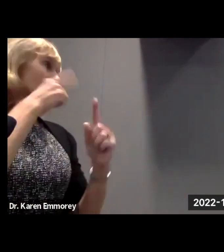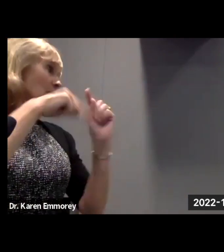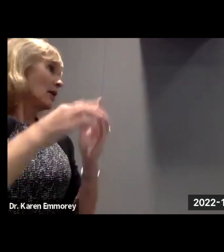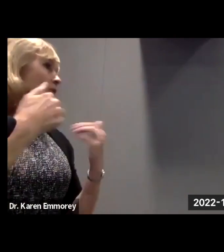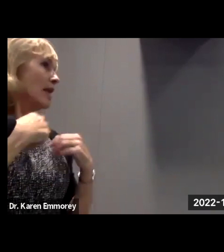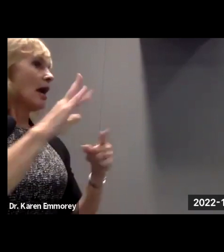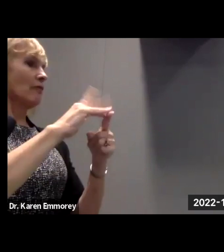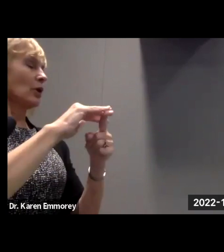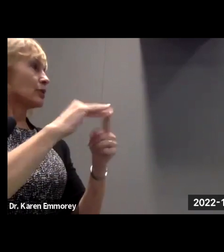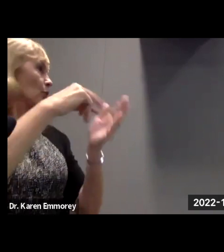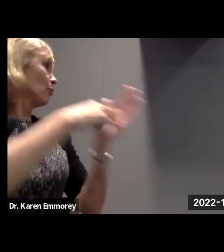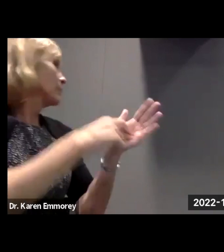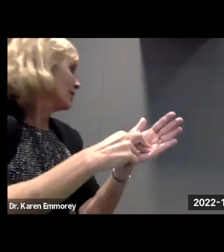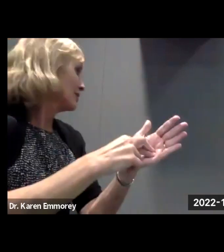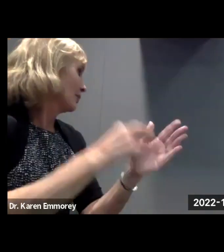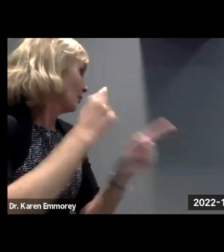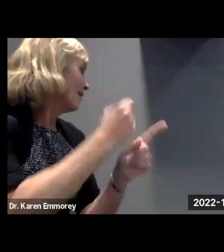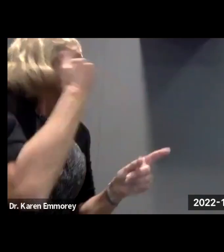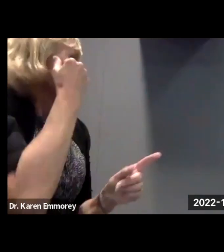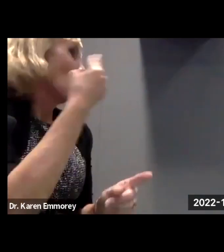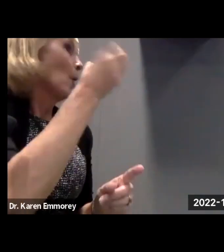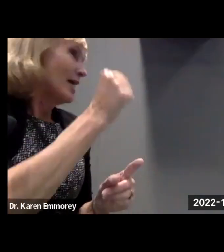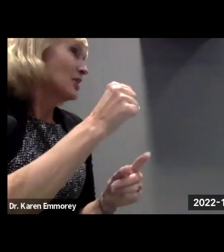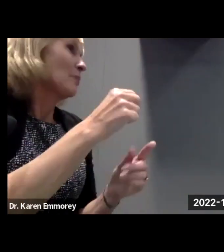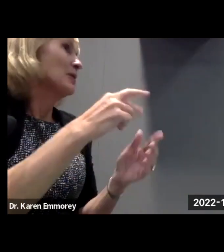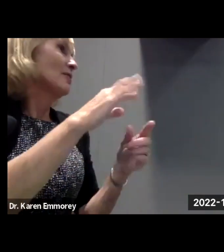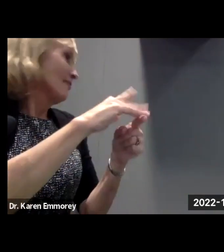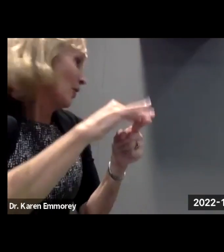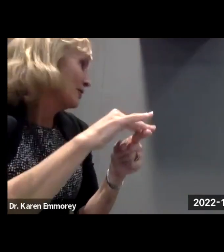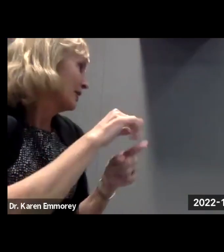So we do have some evidence for that we see that it with deaf people